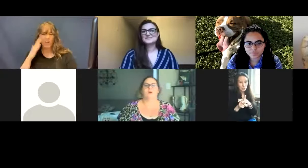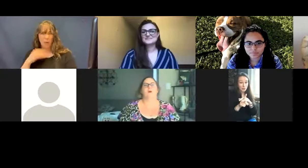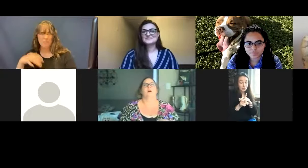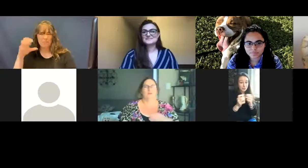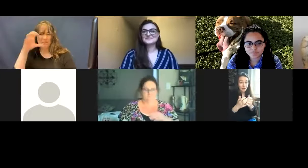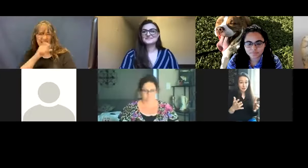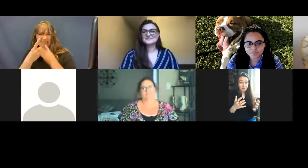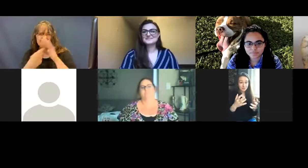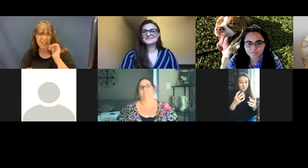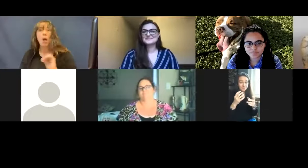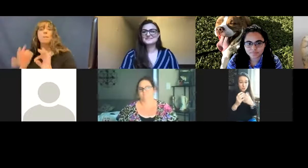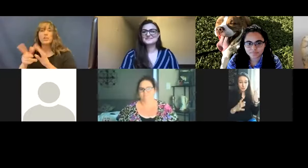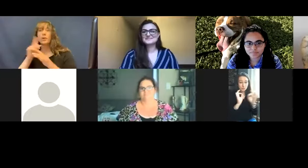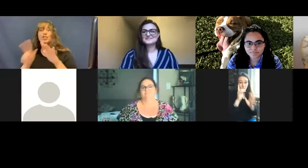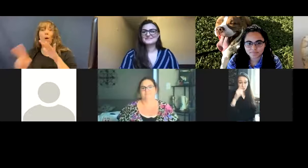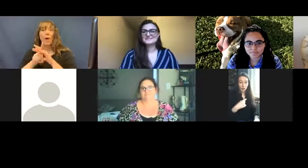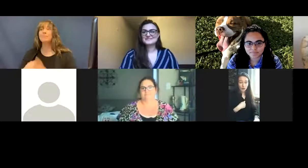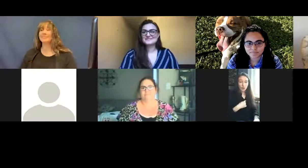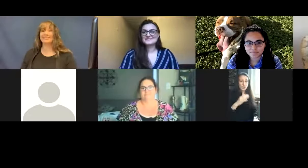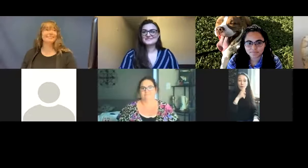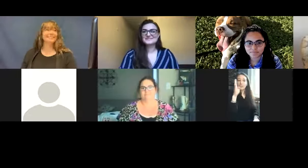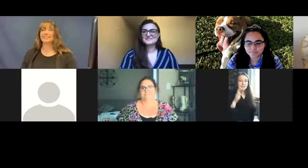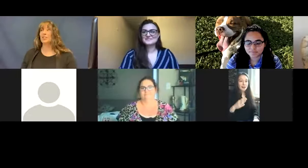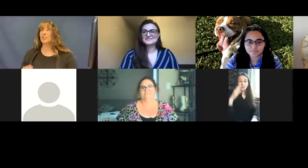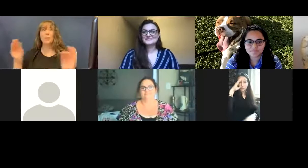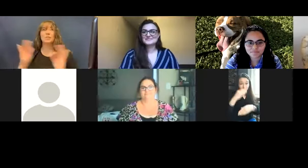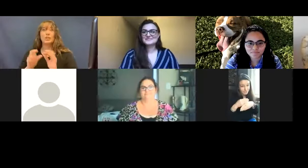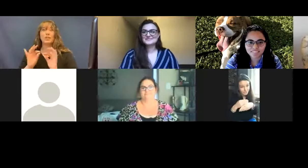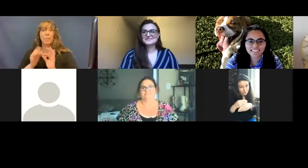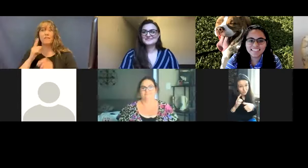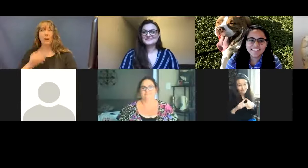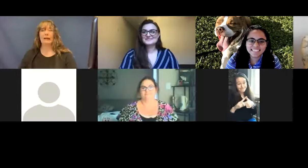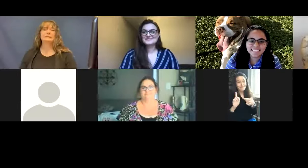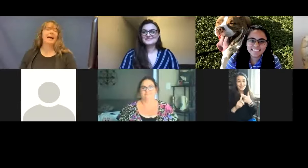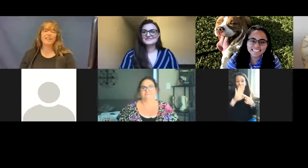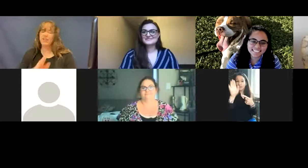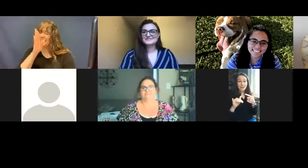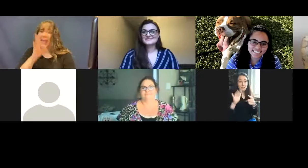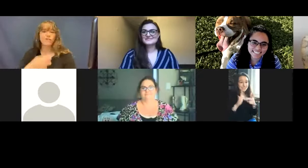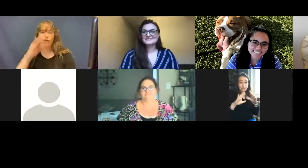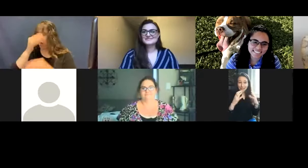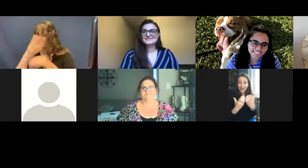up without a student to interpret for. So I could never fall asleep. I could never skip